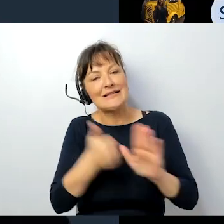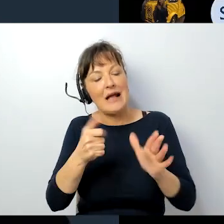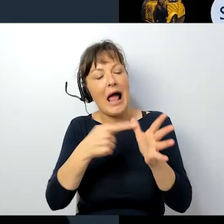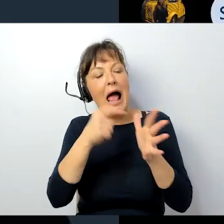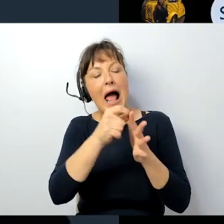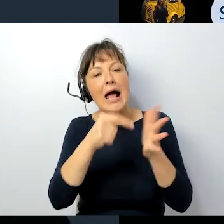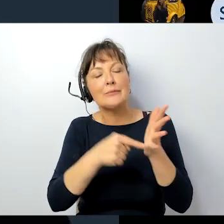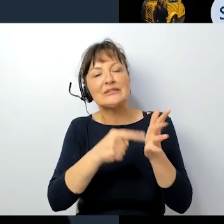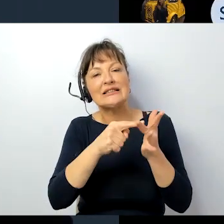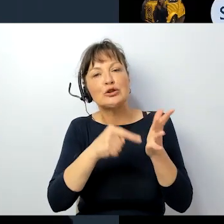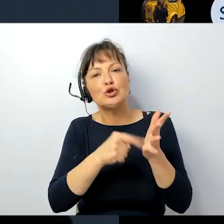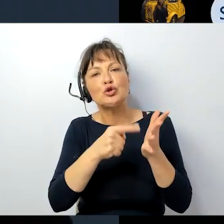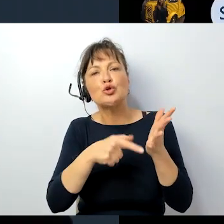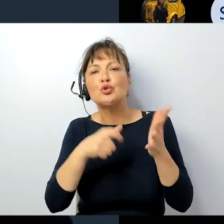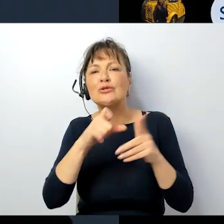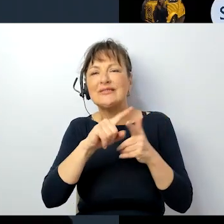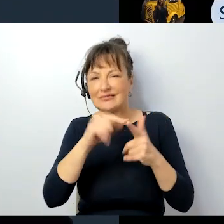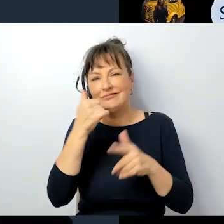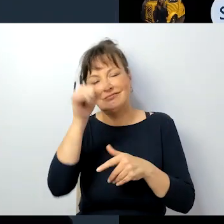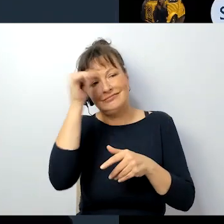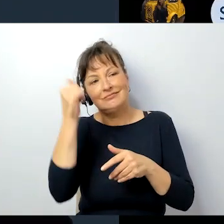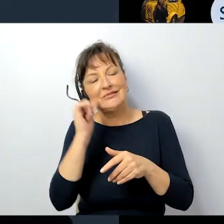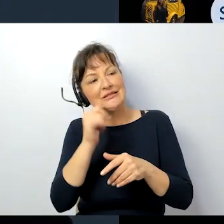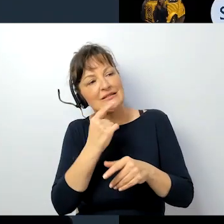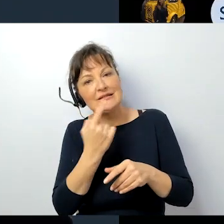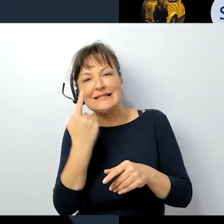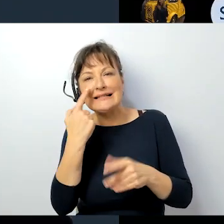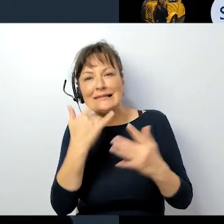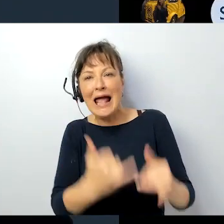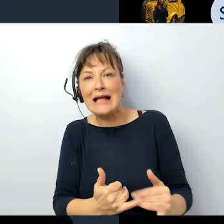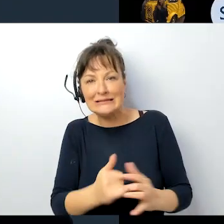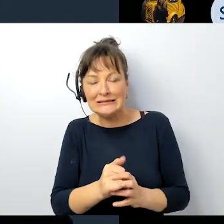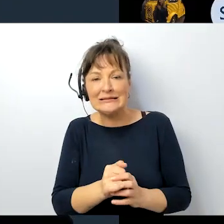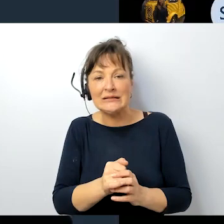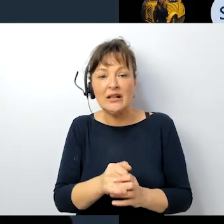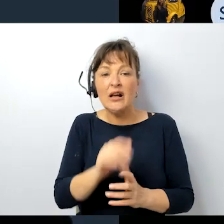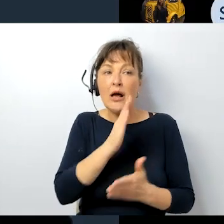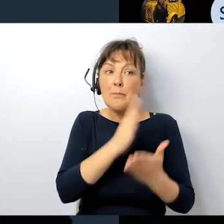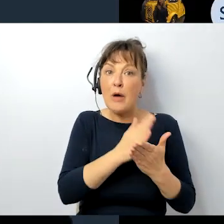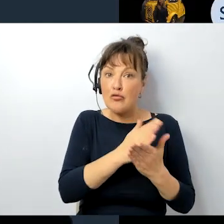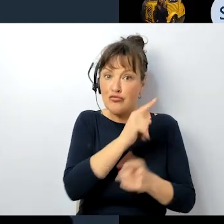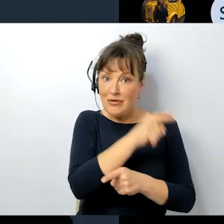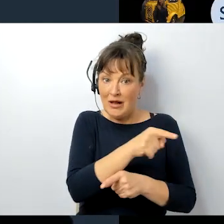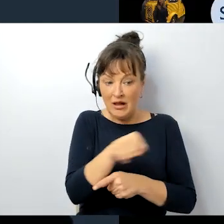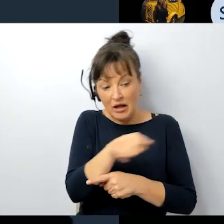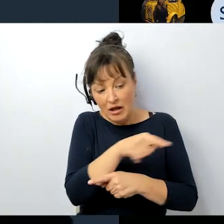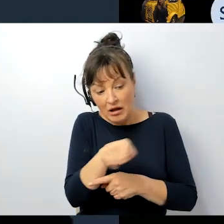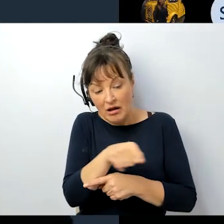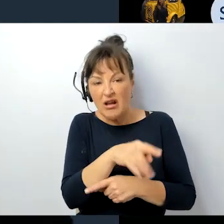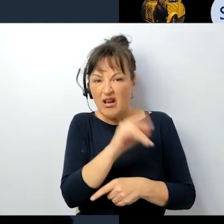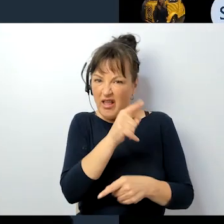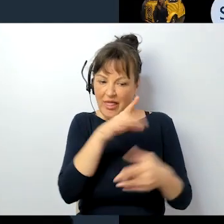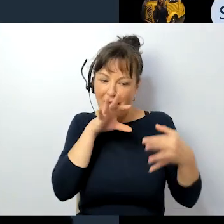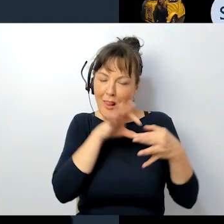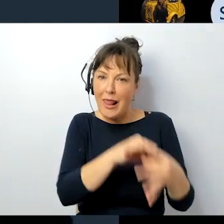training centre and there was an aptitude test and they went quite well. The interview at the